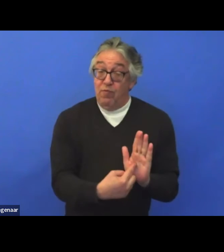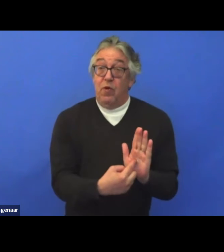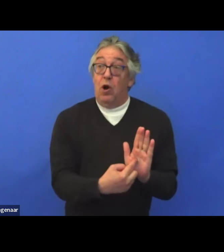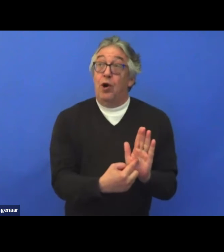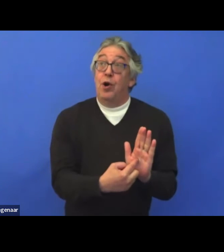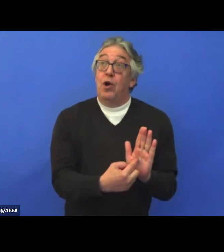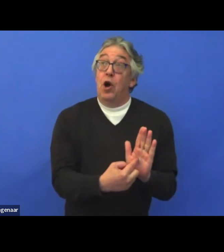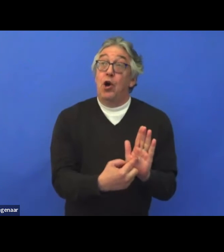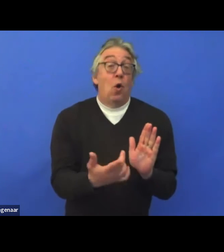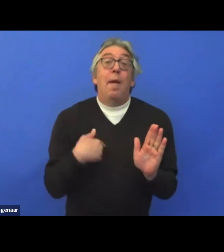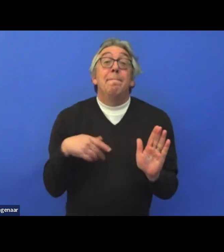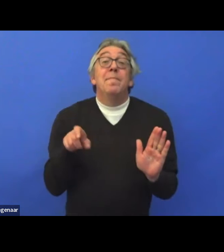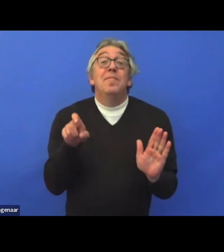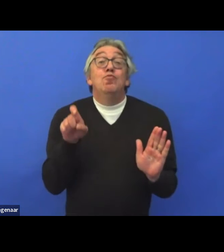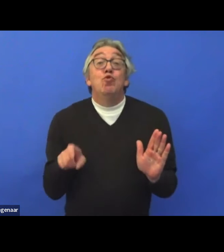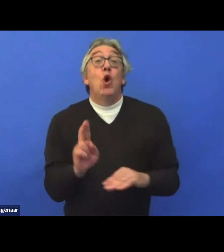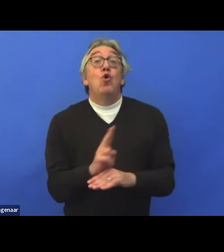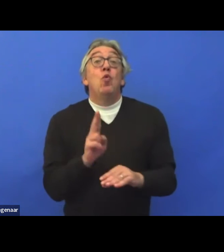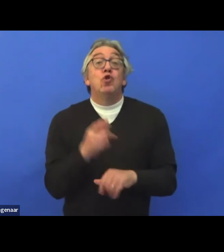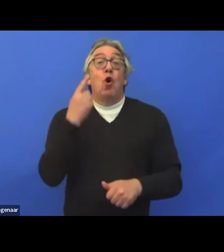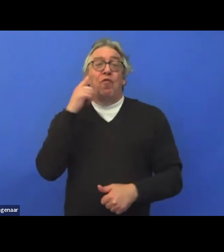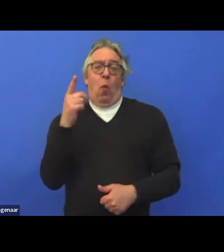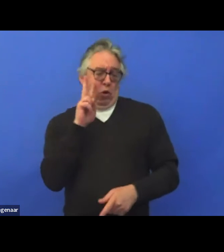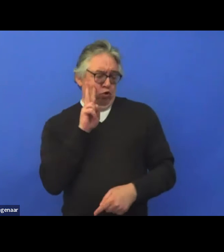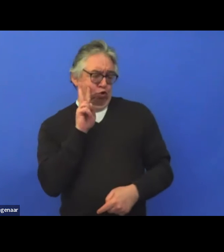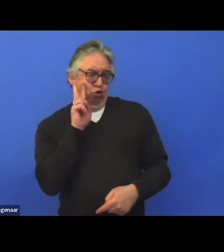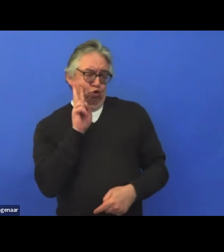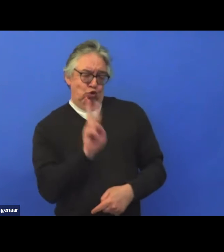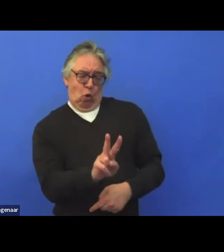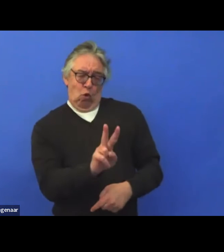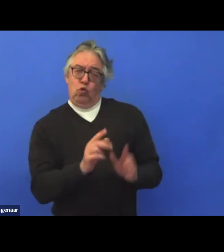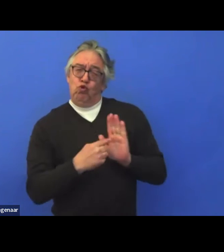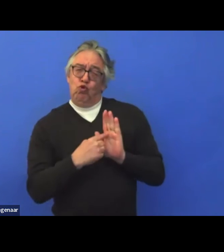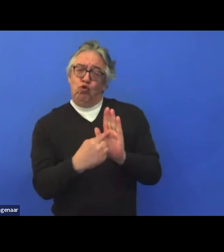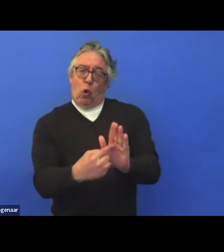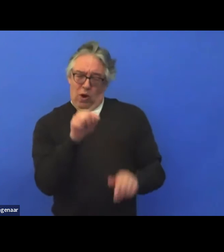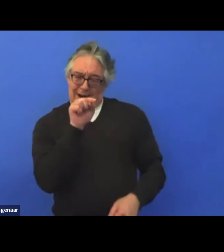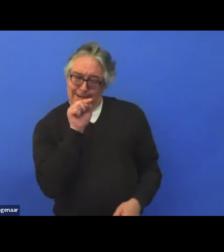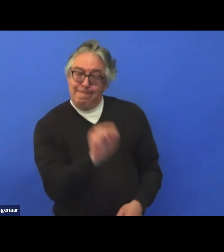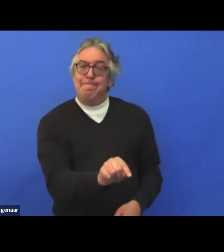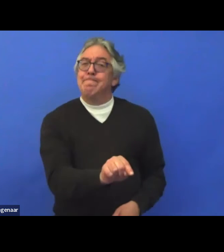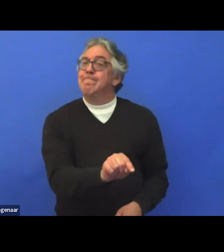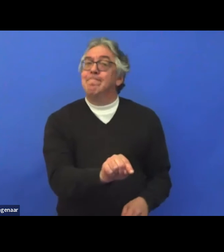they should be used to identify where there are gaps. Where there is work that needs to be done.